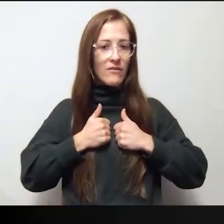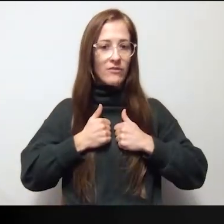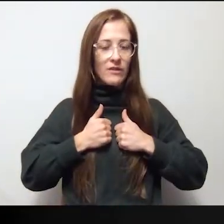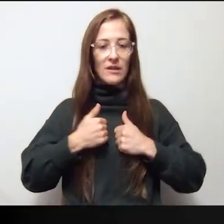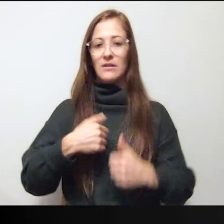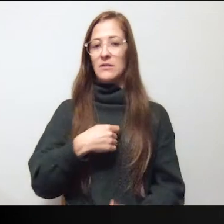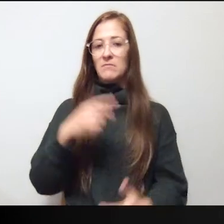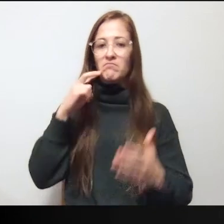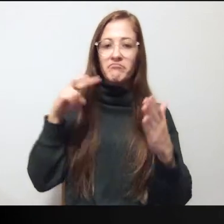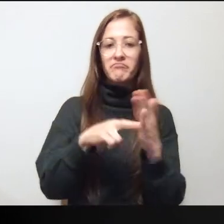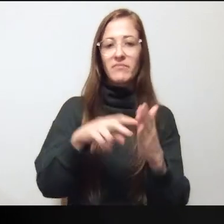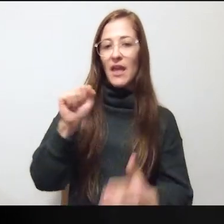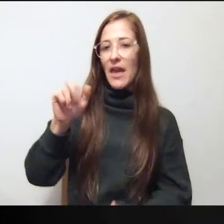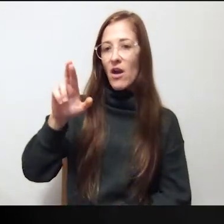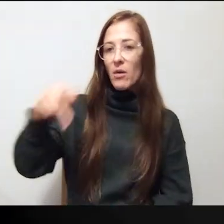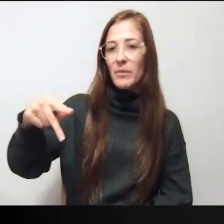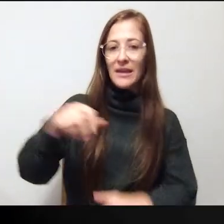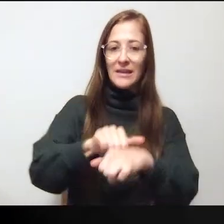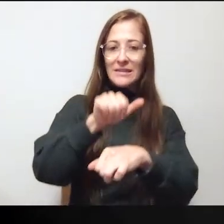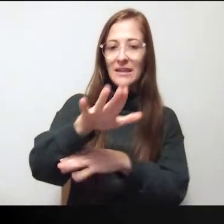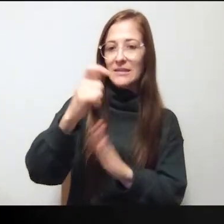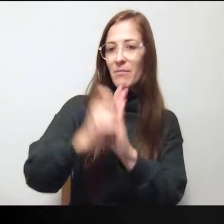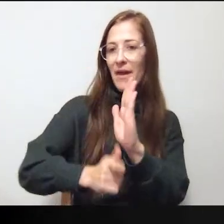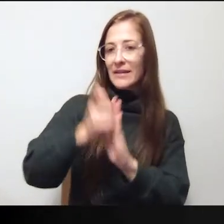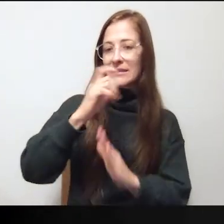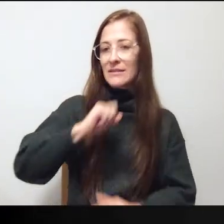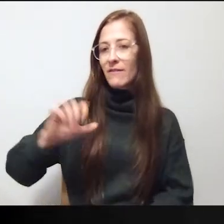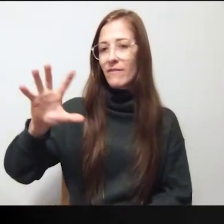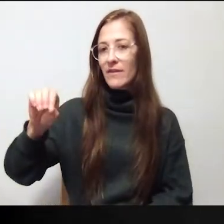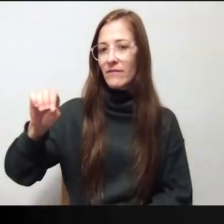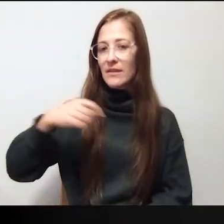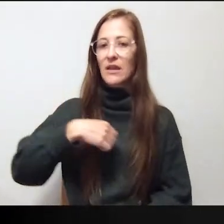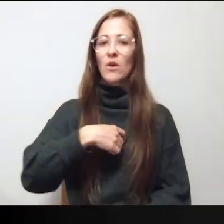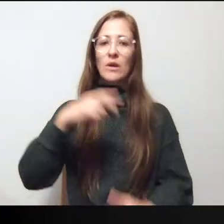I think it's ARP sends out their magazine at 50, right? So we're looking at really